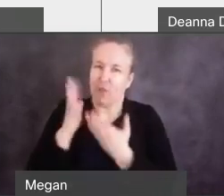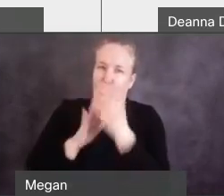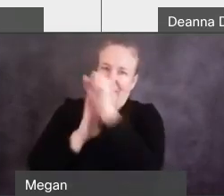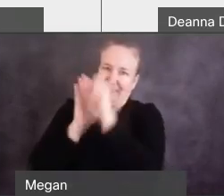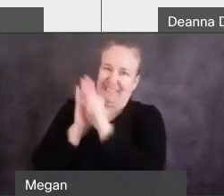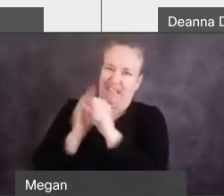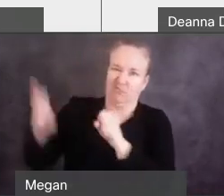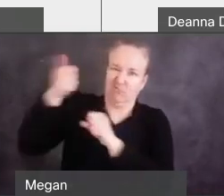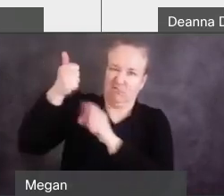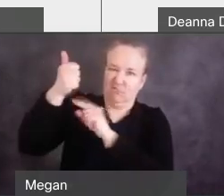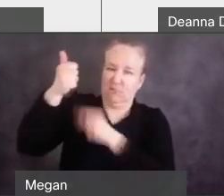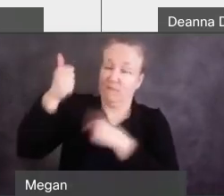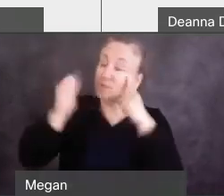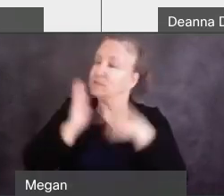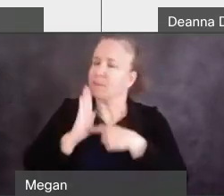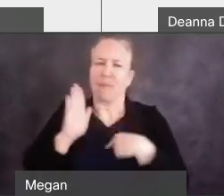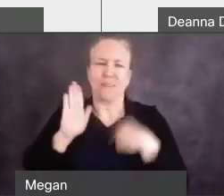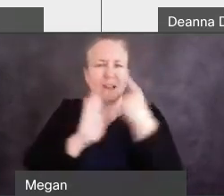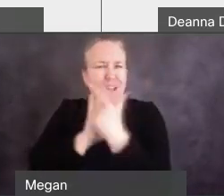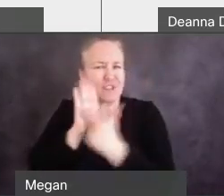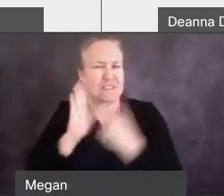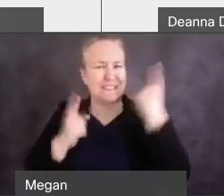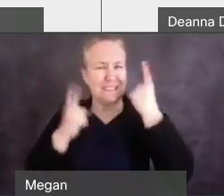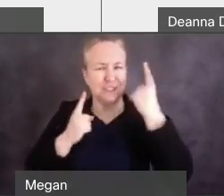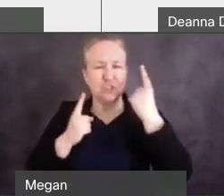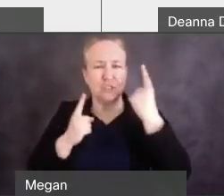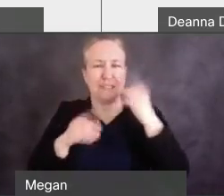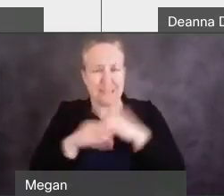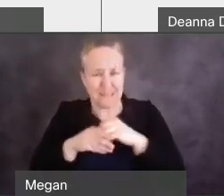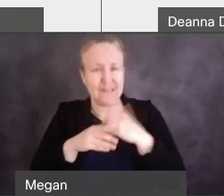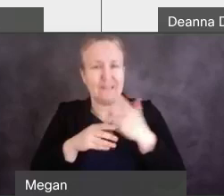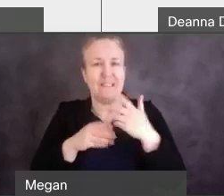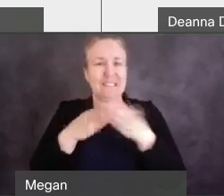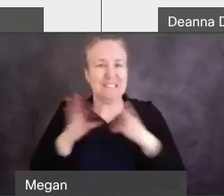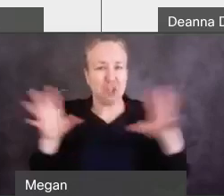there's legislation being considered in both chambers of the General Assembly now and last